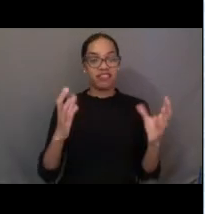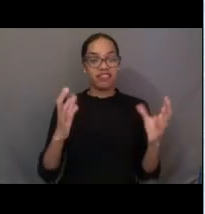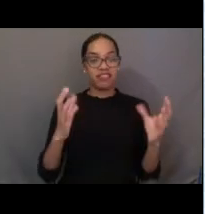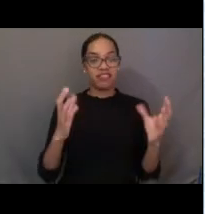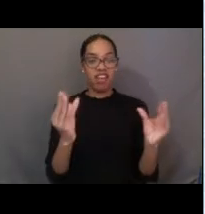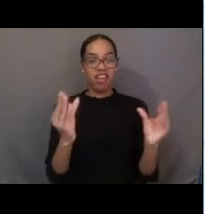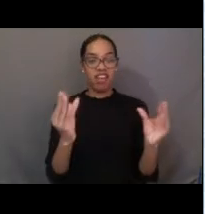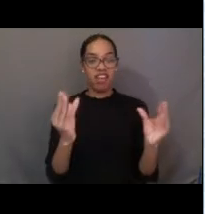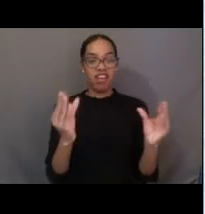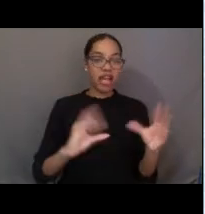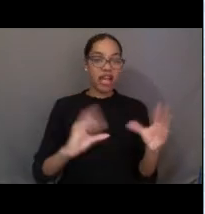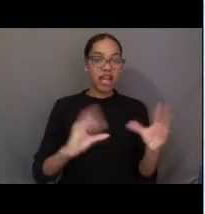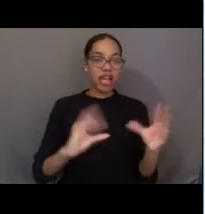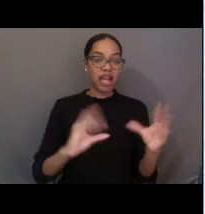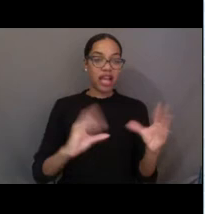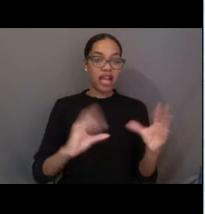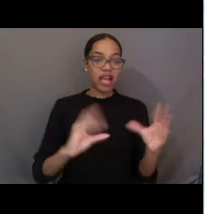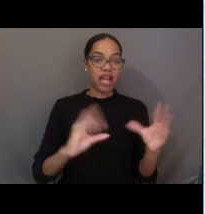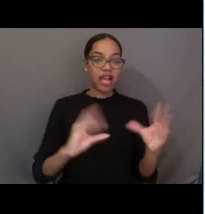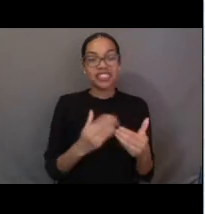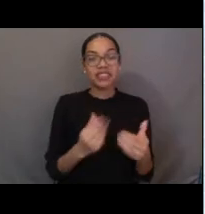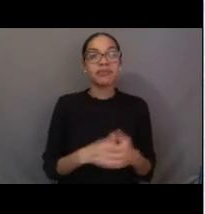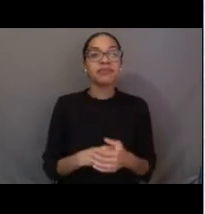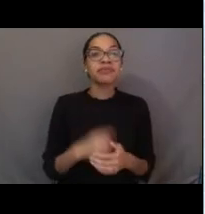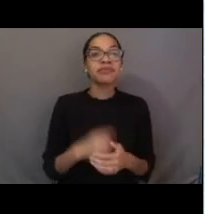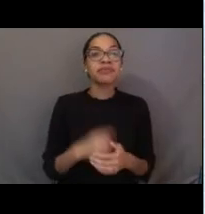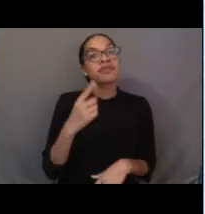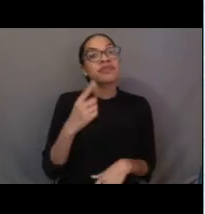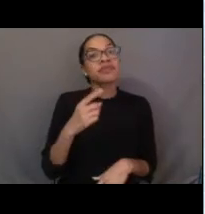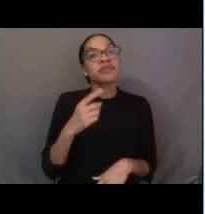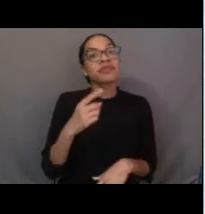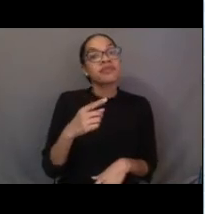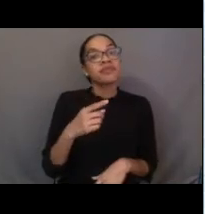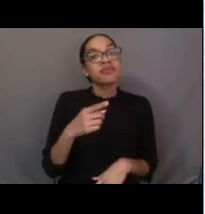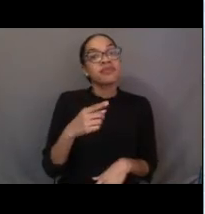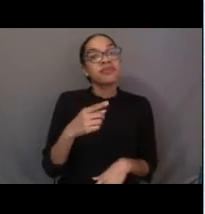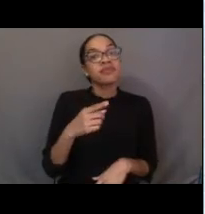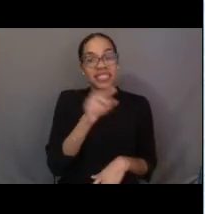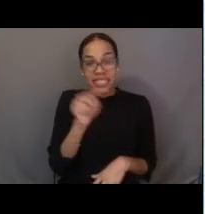And I will say that a lot of these predators, they target the smaller oysters.